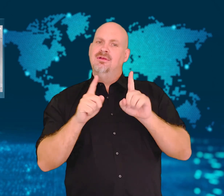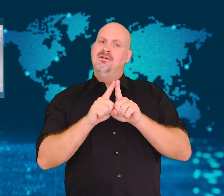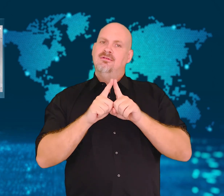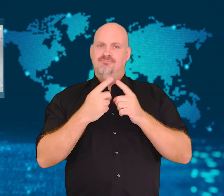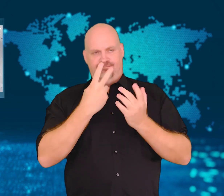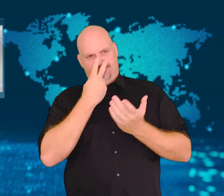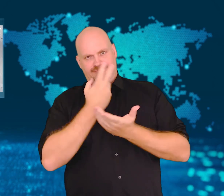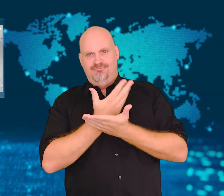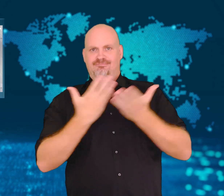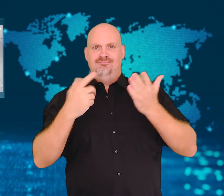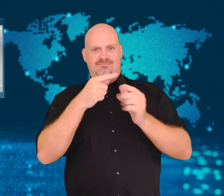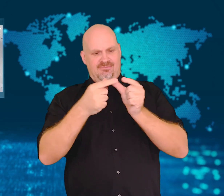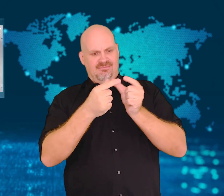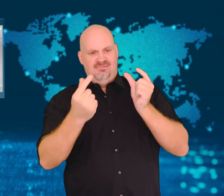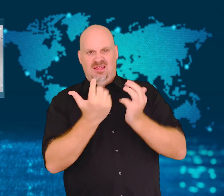the bridge on fire.